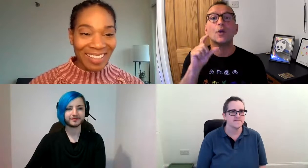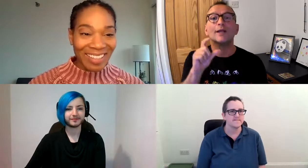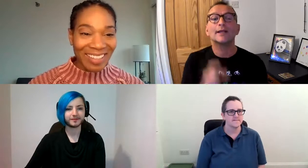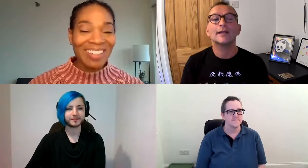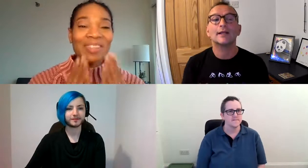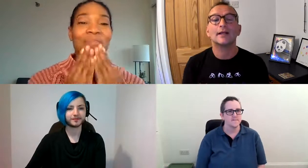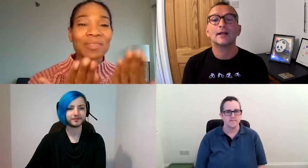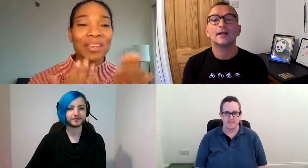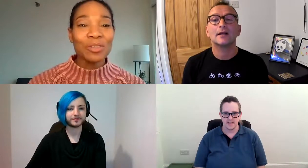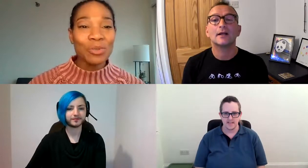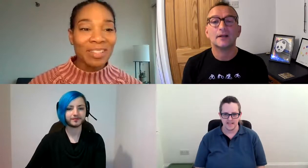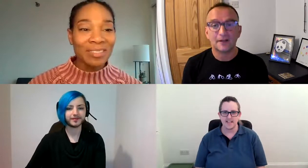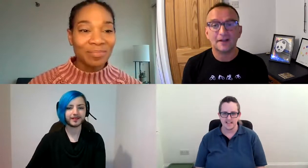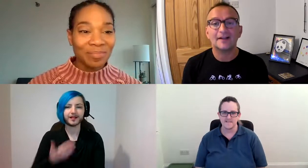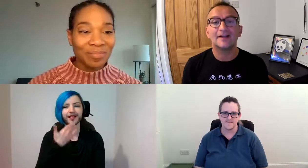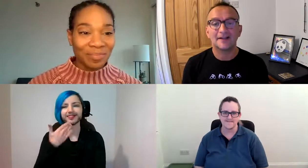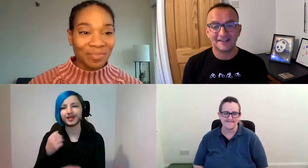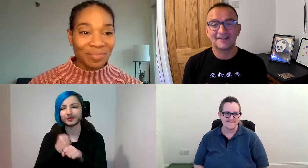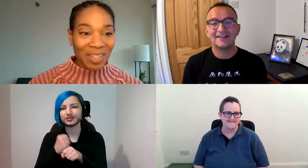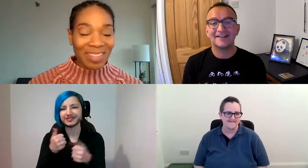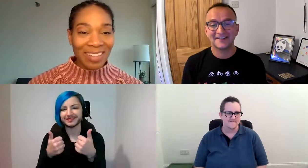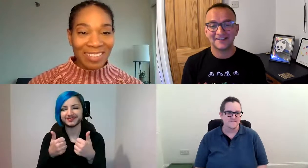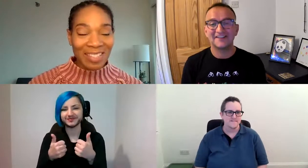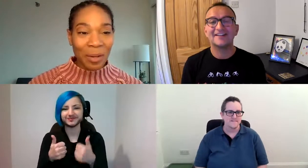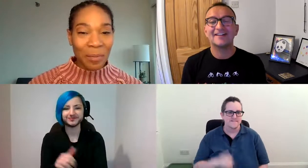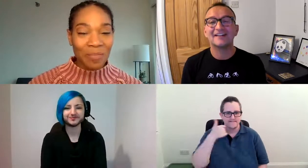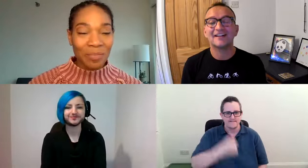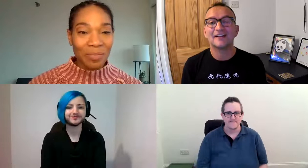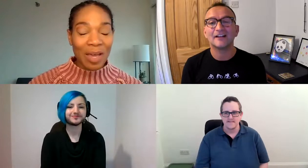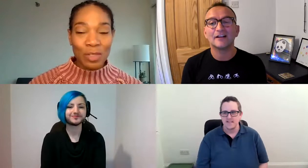that I like to do these videos called inside the